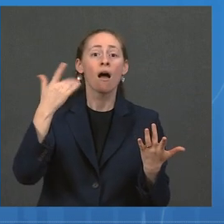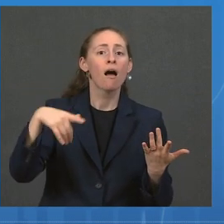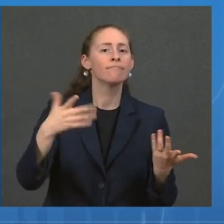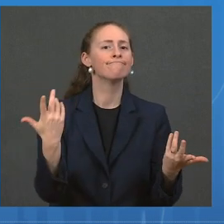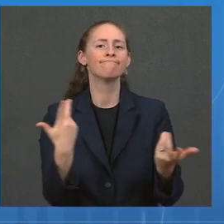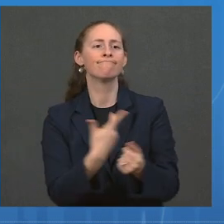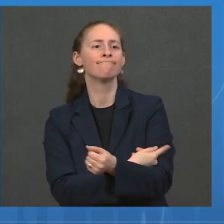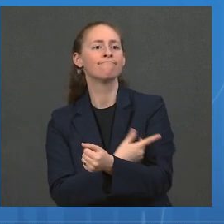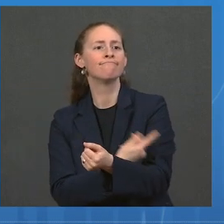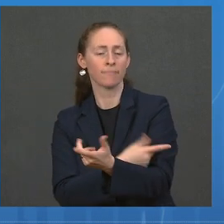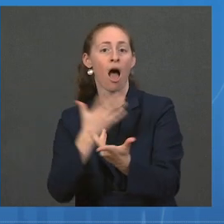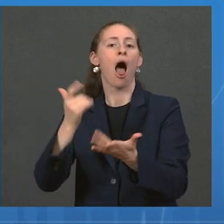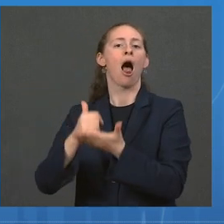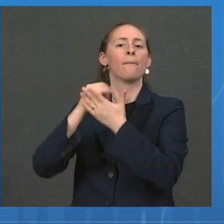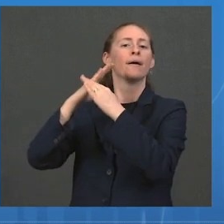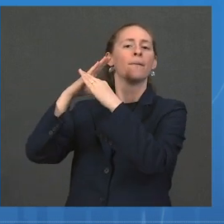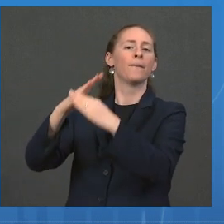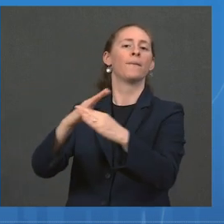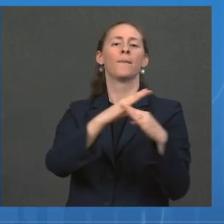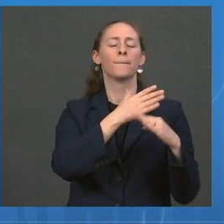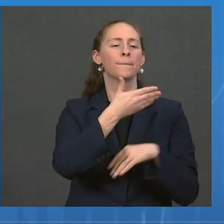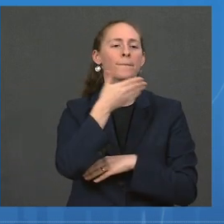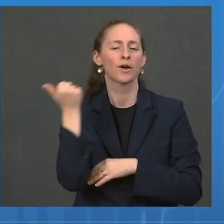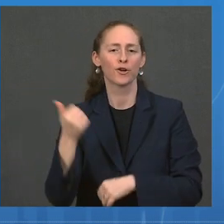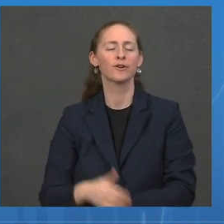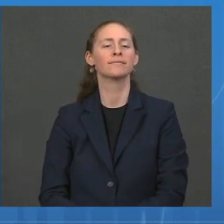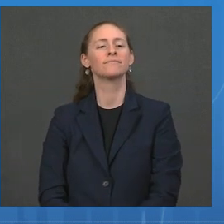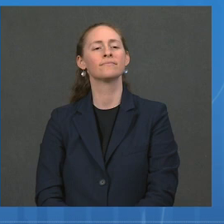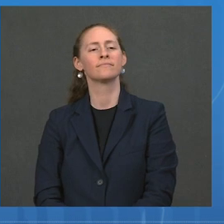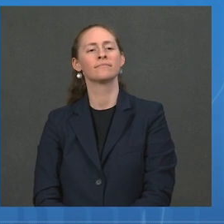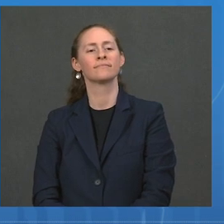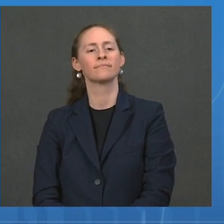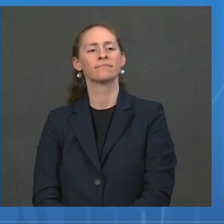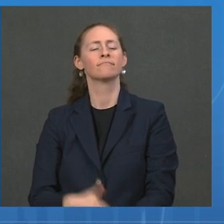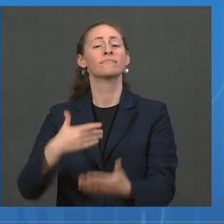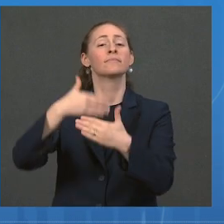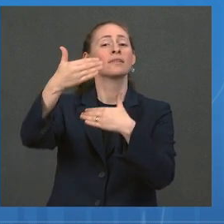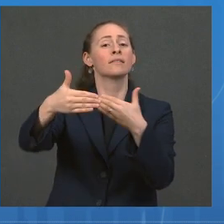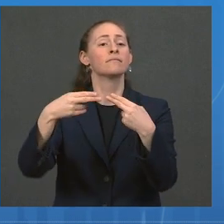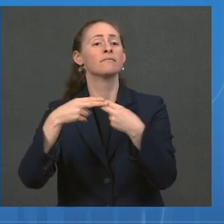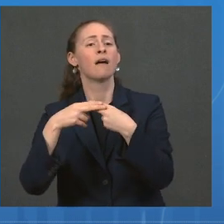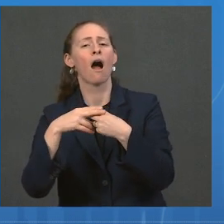Look at that from a different perspective. Namely, what are the benefits in disease?